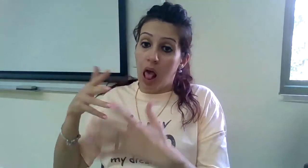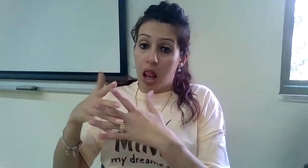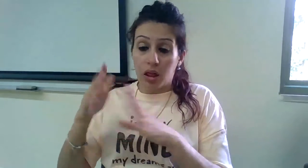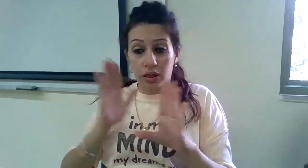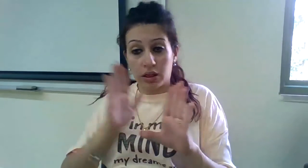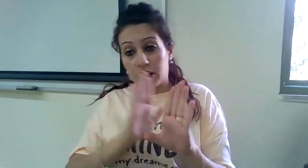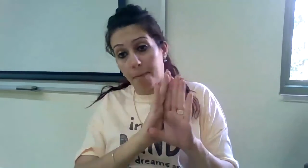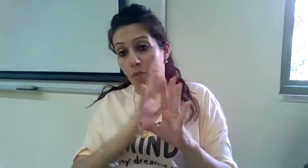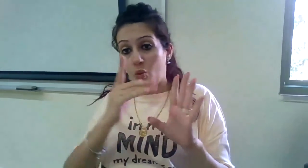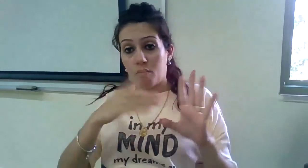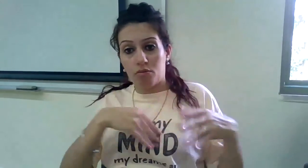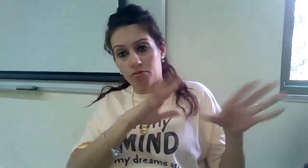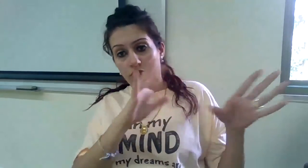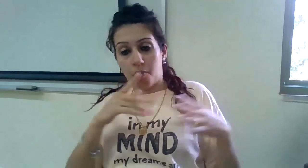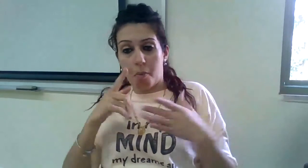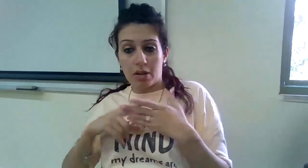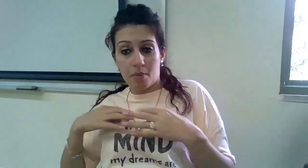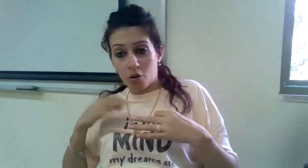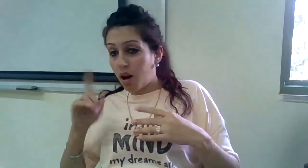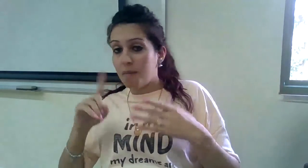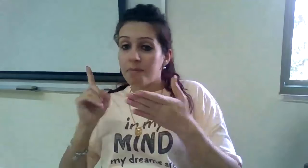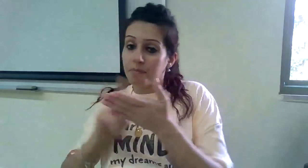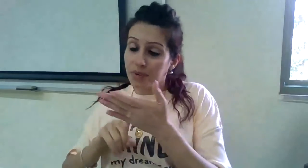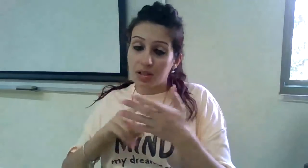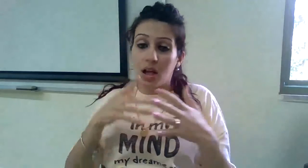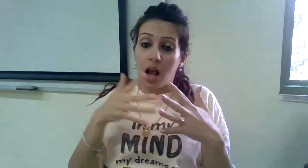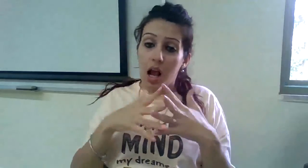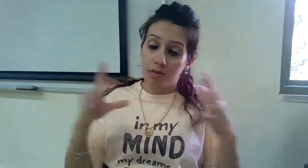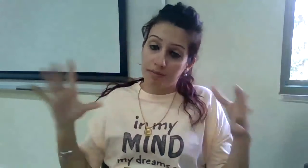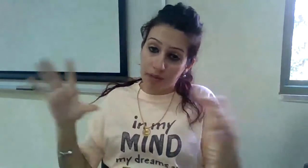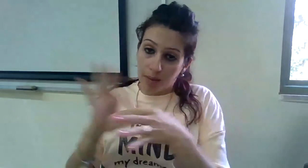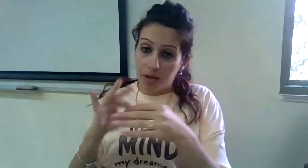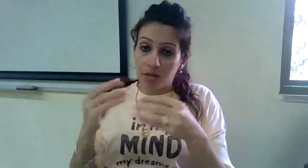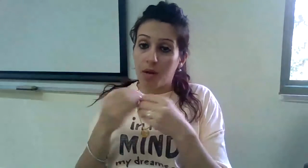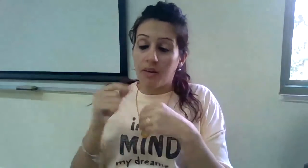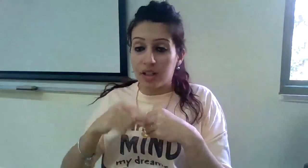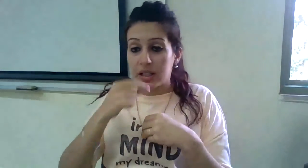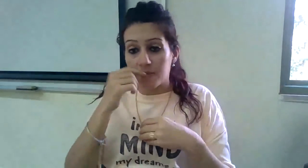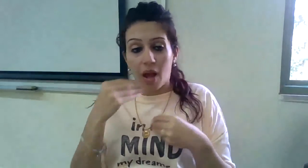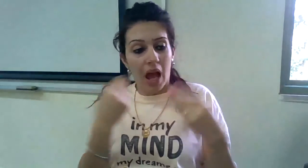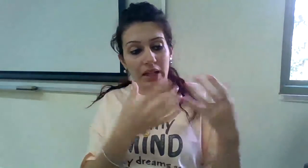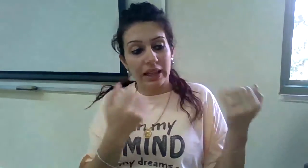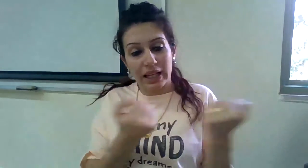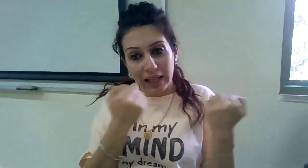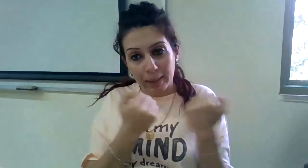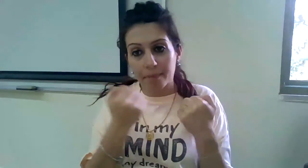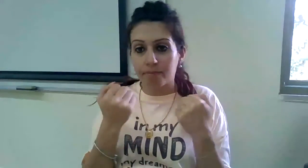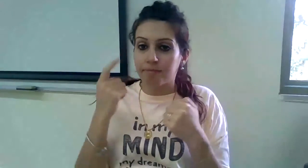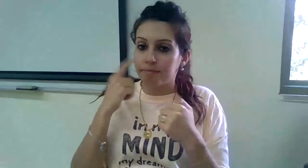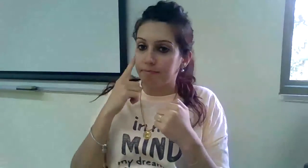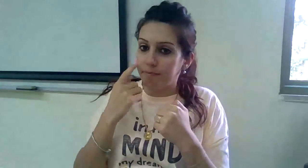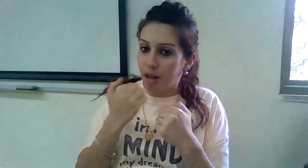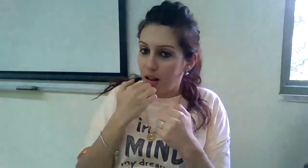for making parental engagement compulsory on the school side. But at the same time,